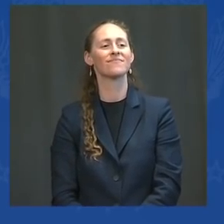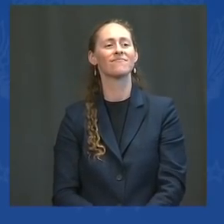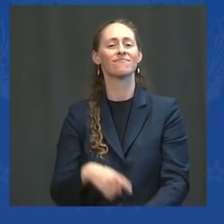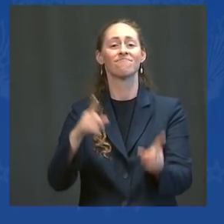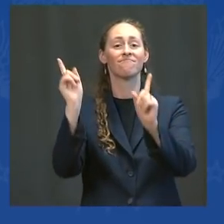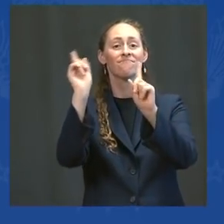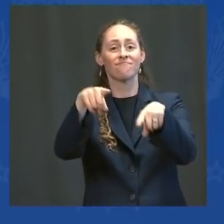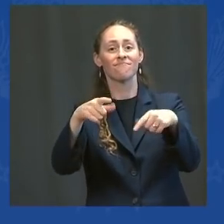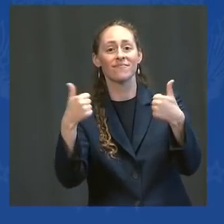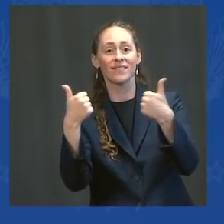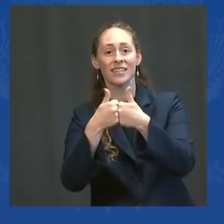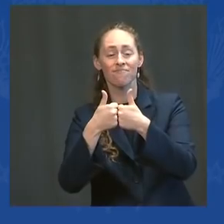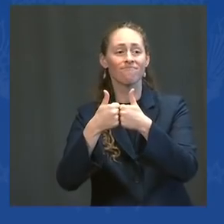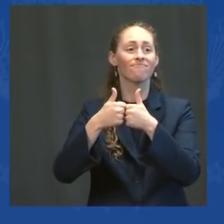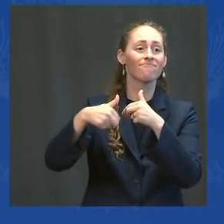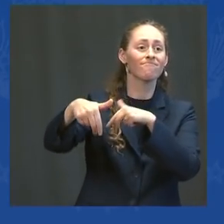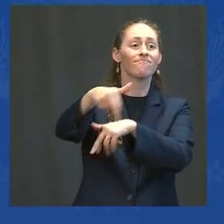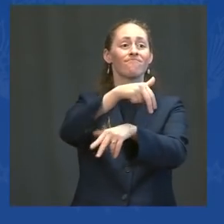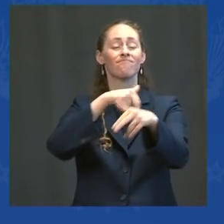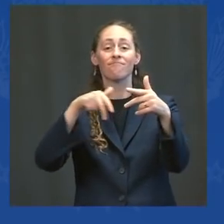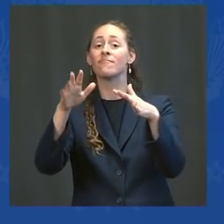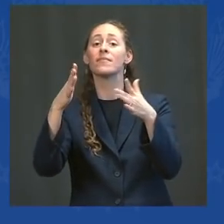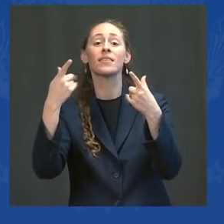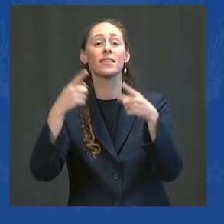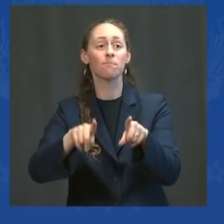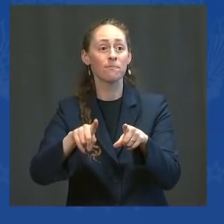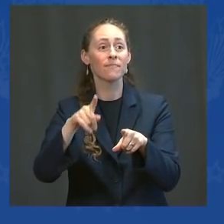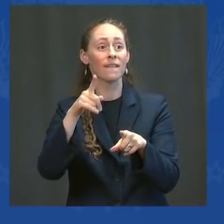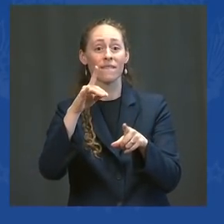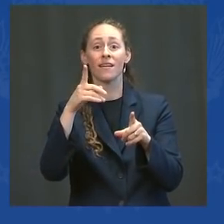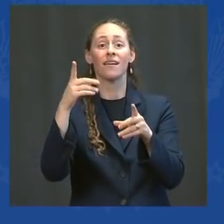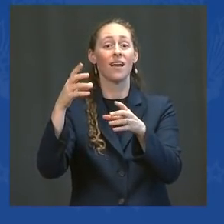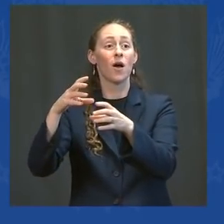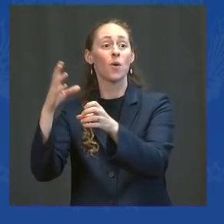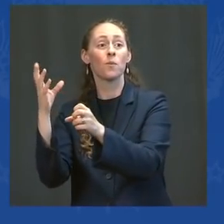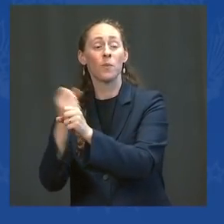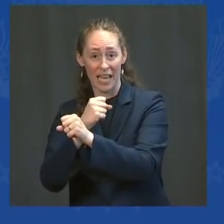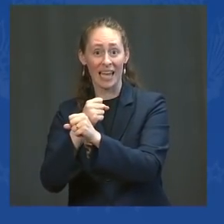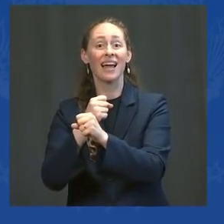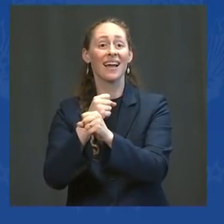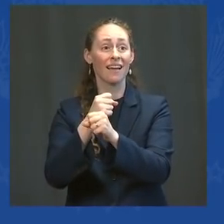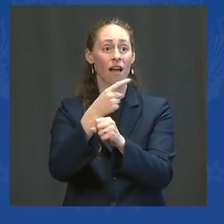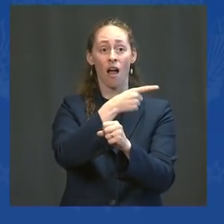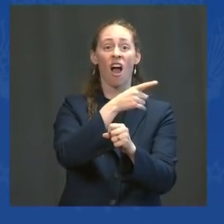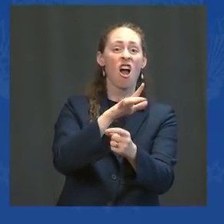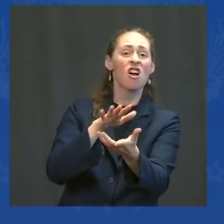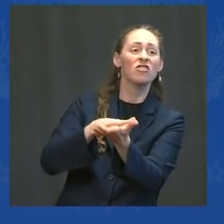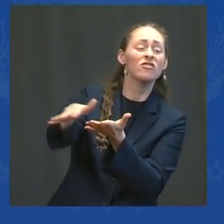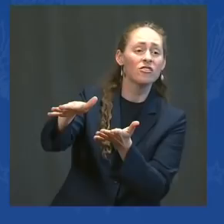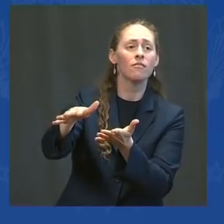and you may get jumped by the other team or their supporters. You may be all by yourself -- the only one standing there